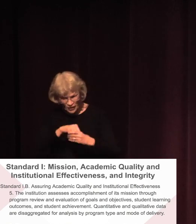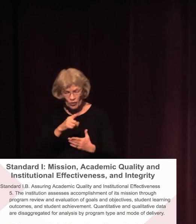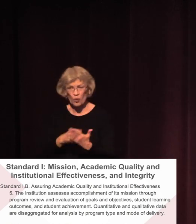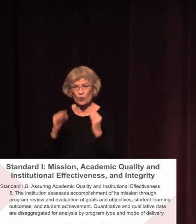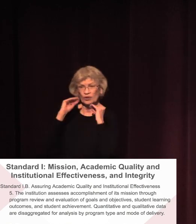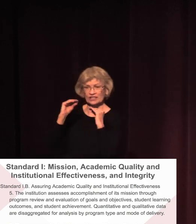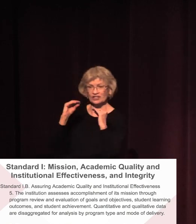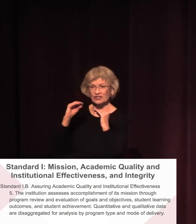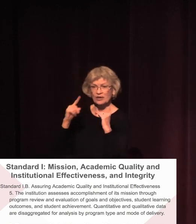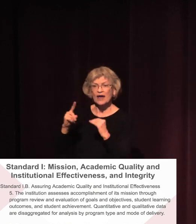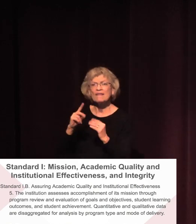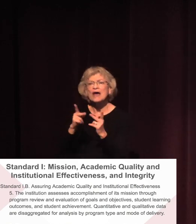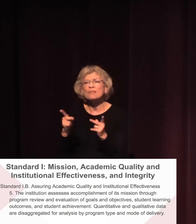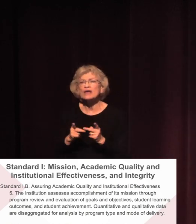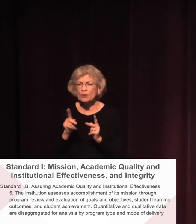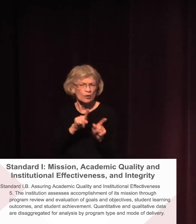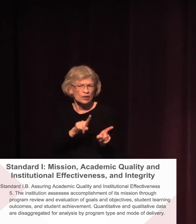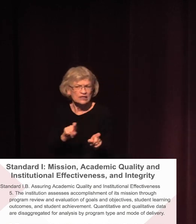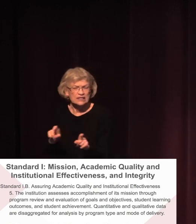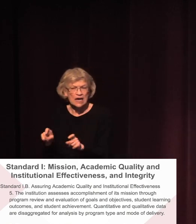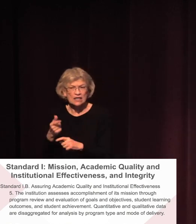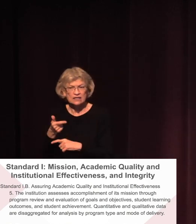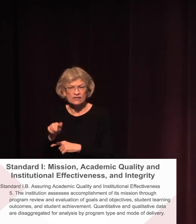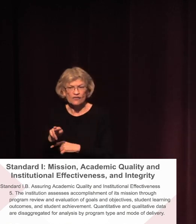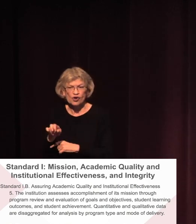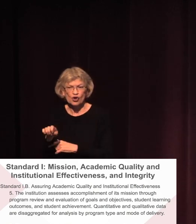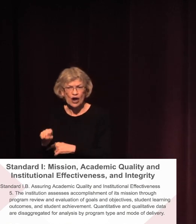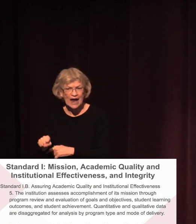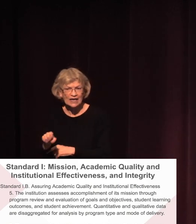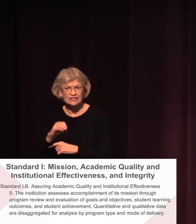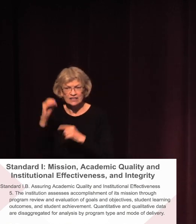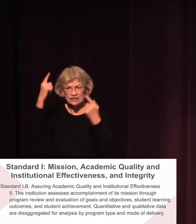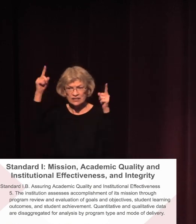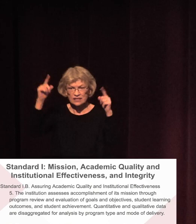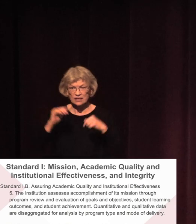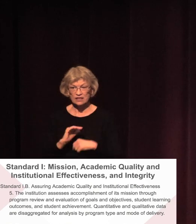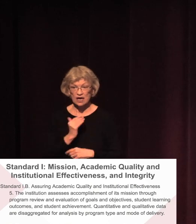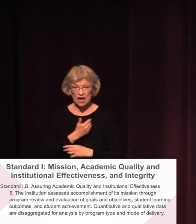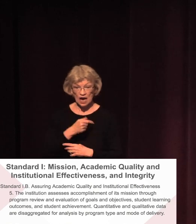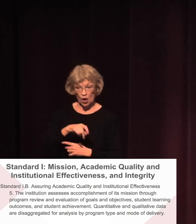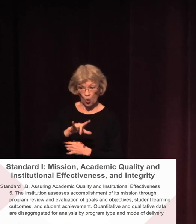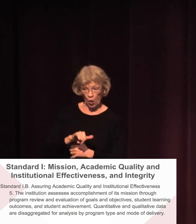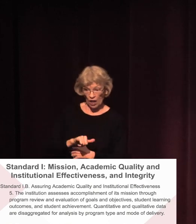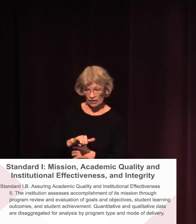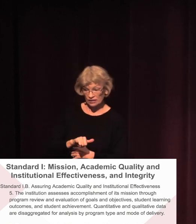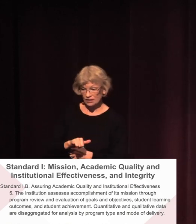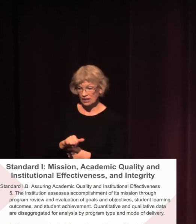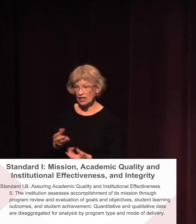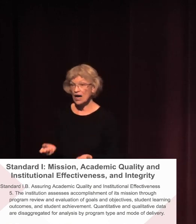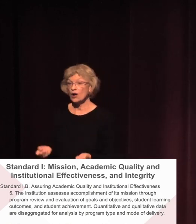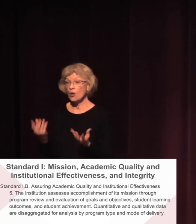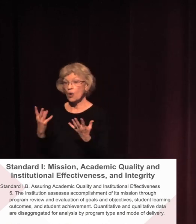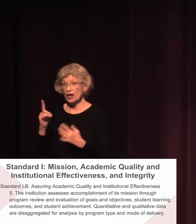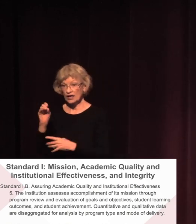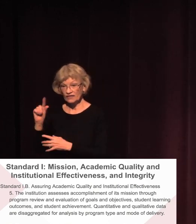outcomes were students are actually achieving in the instruction that we provide and student achievement, that place where we actually test for grades and success.